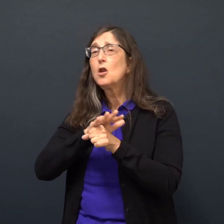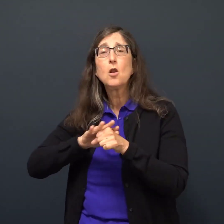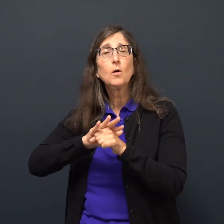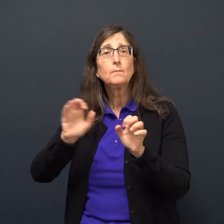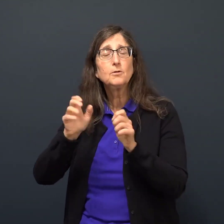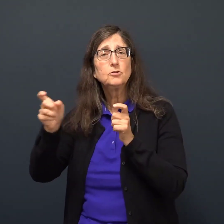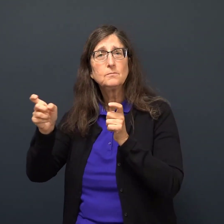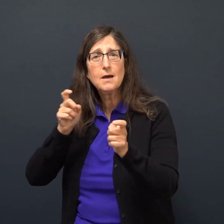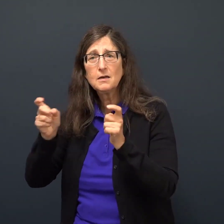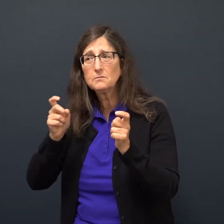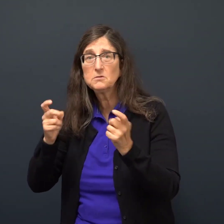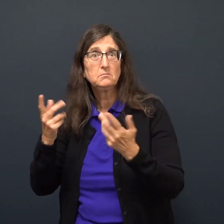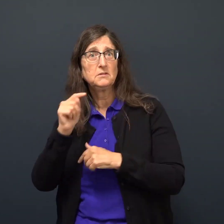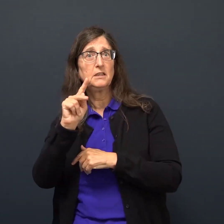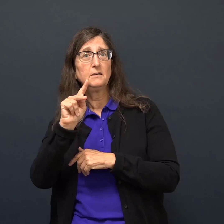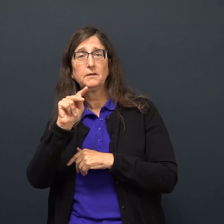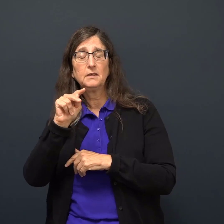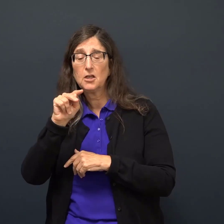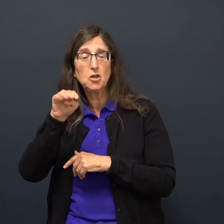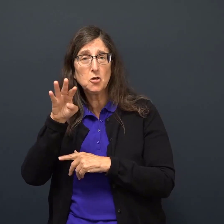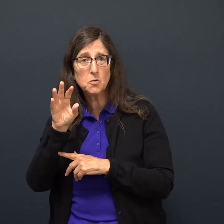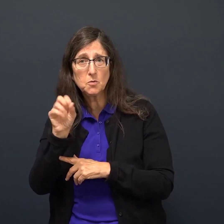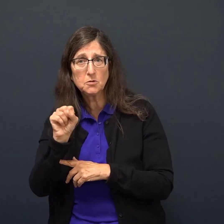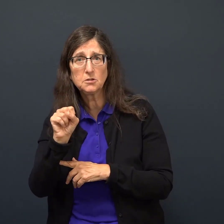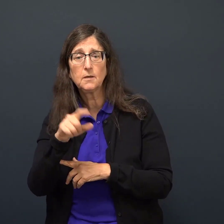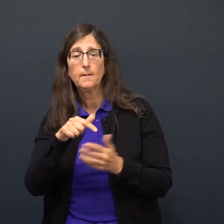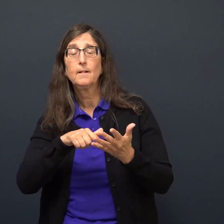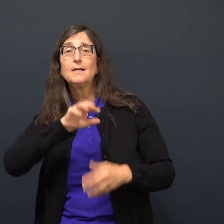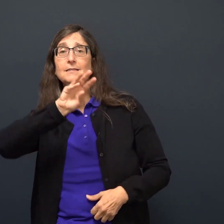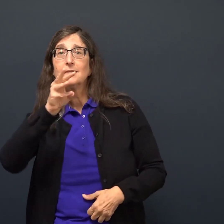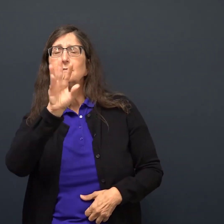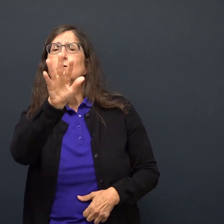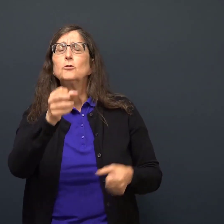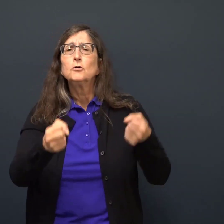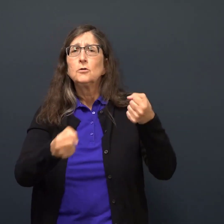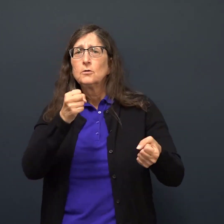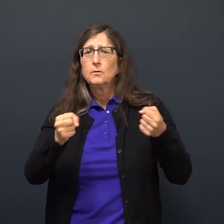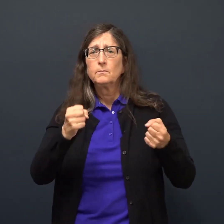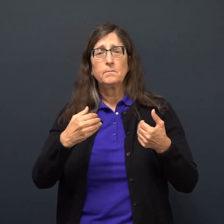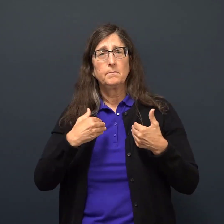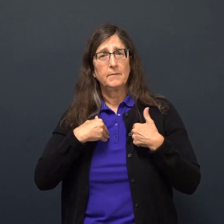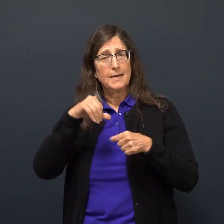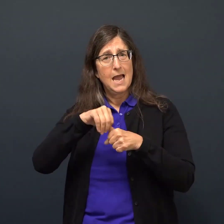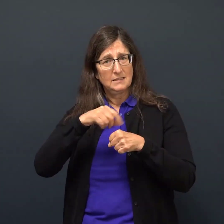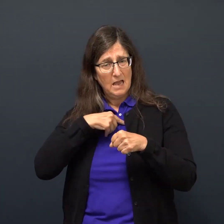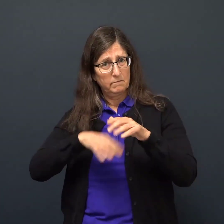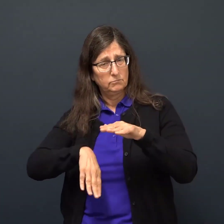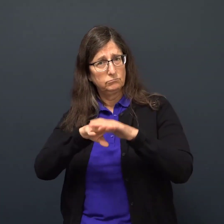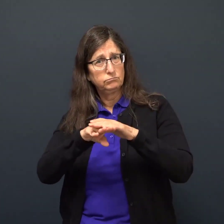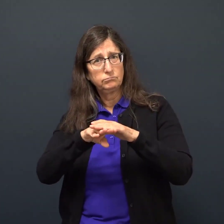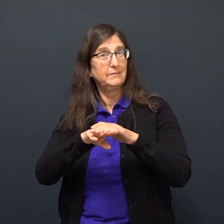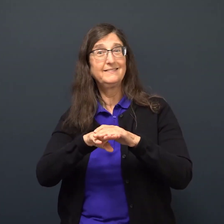state and local emergency management, and news announcements on TV. Make sure your car is filled up with gas.